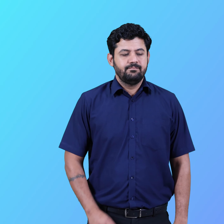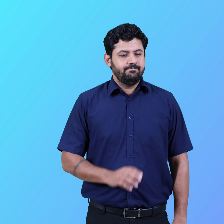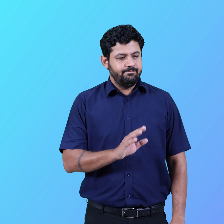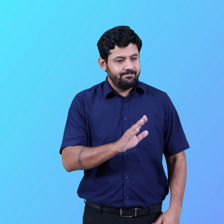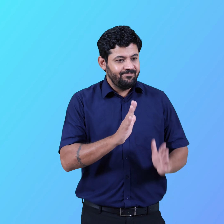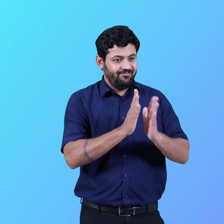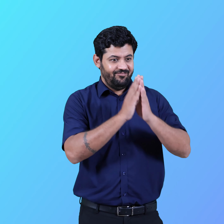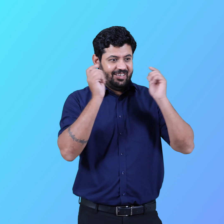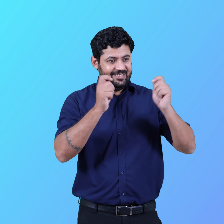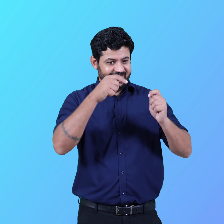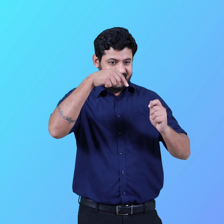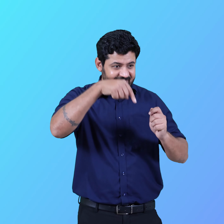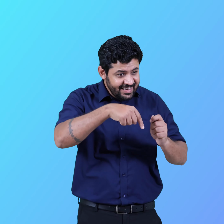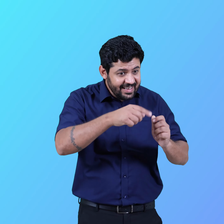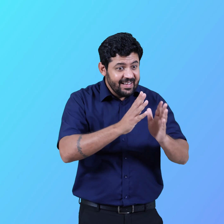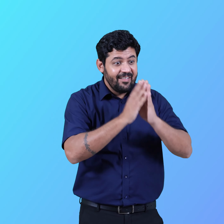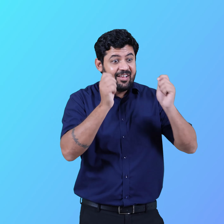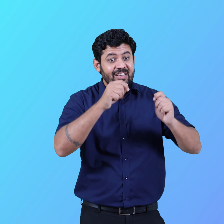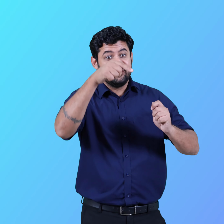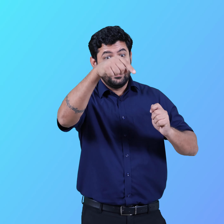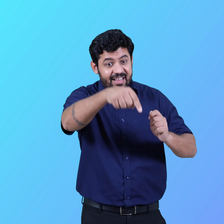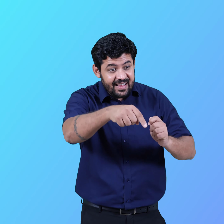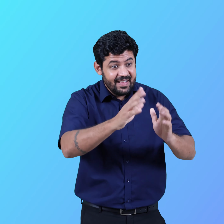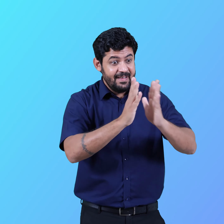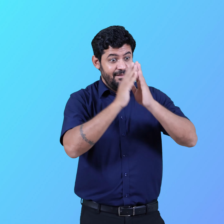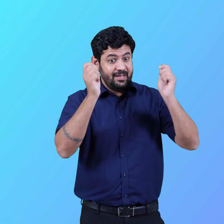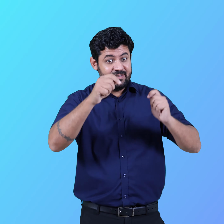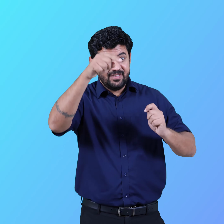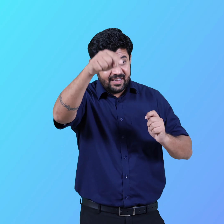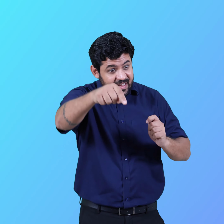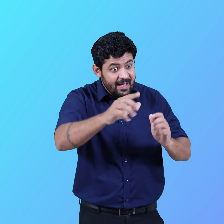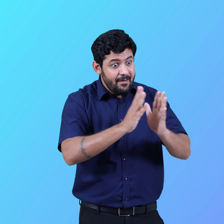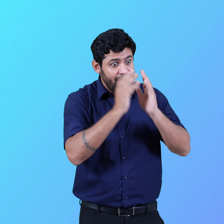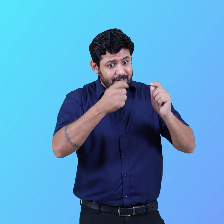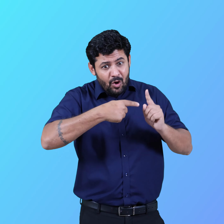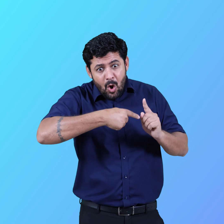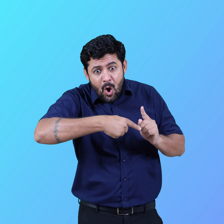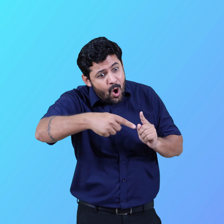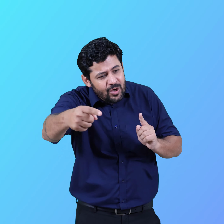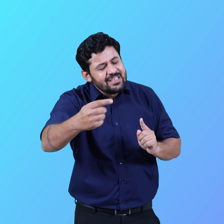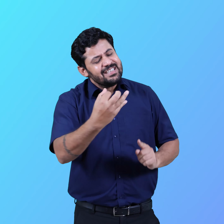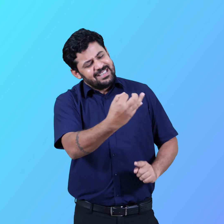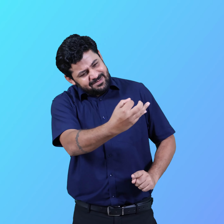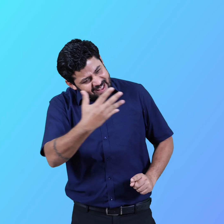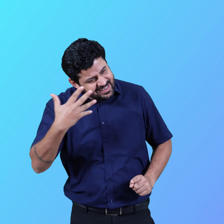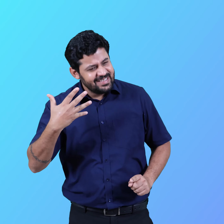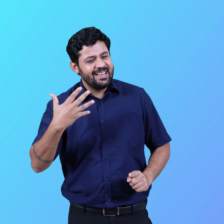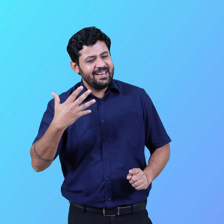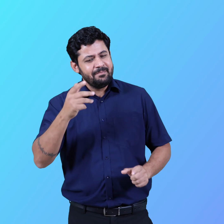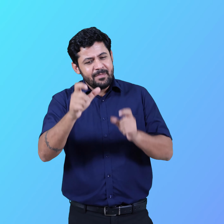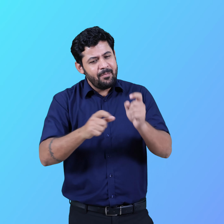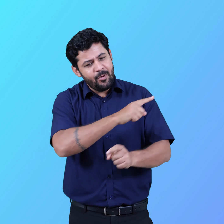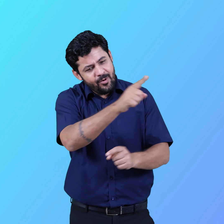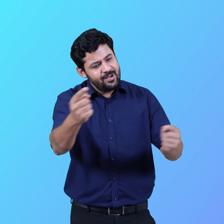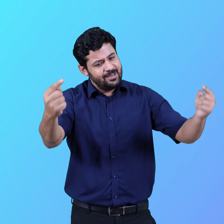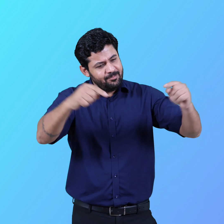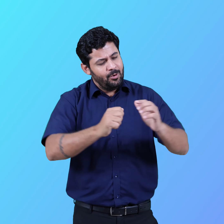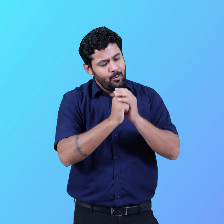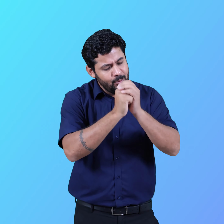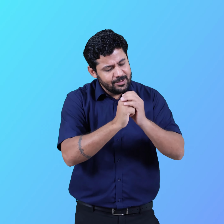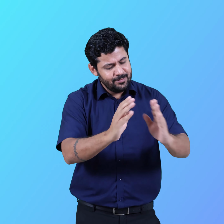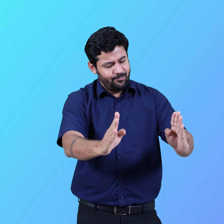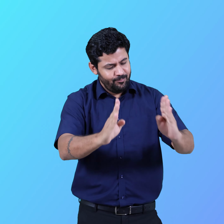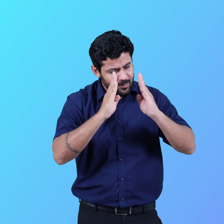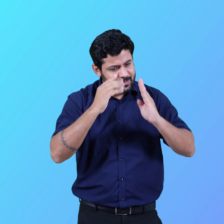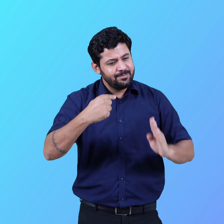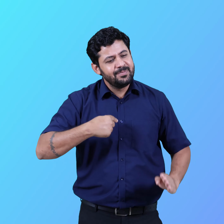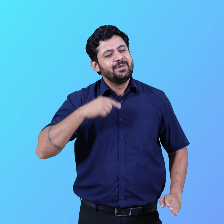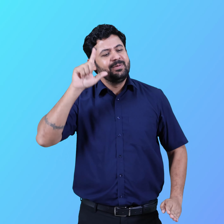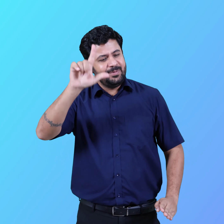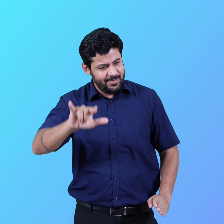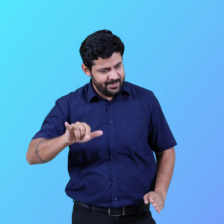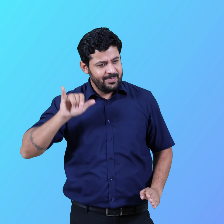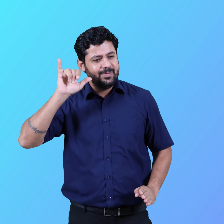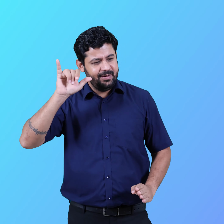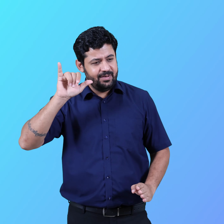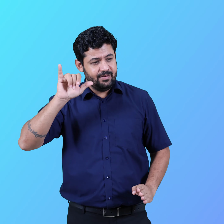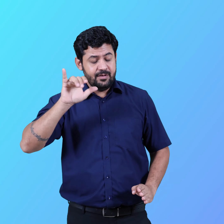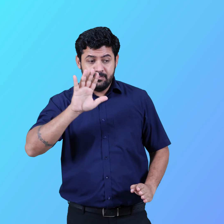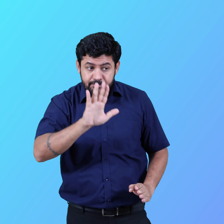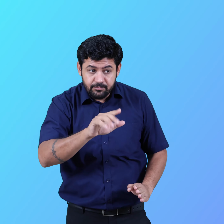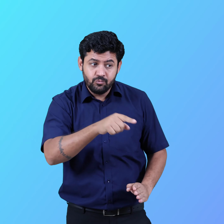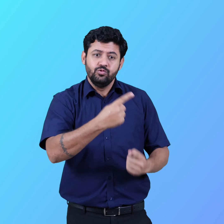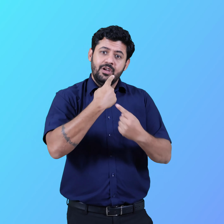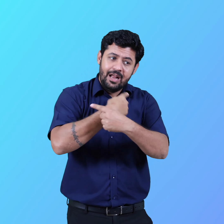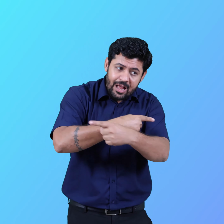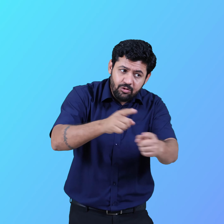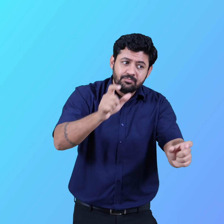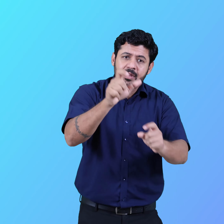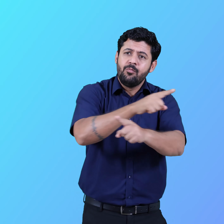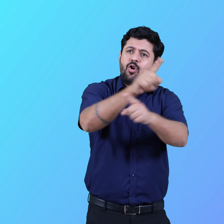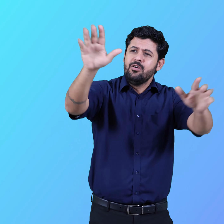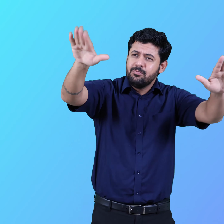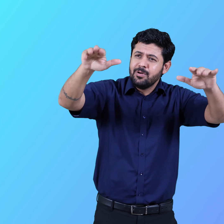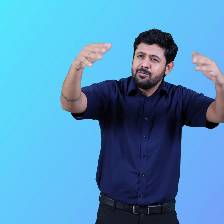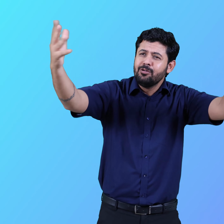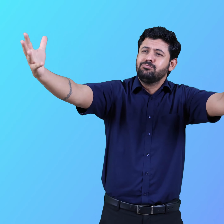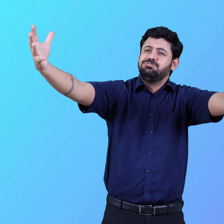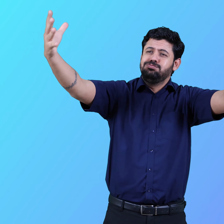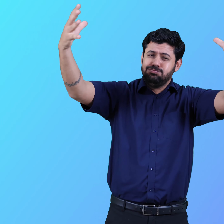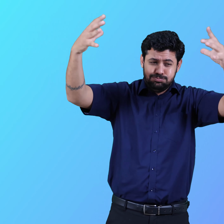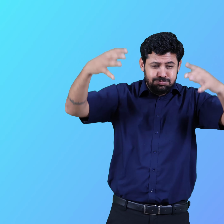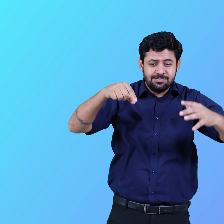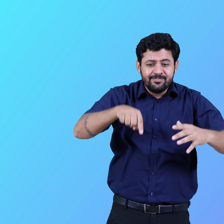“These are the LORD’s festivals. You will announce these holy meetings at the times chosen for them.